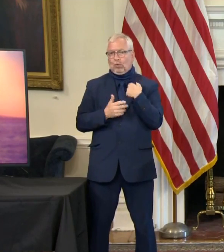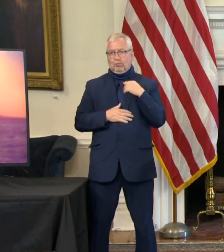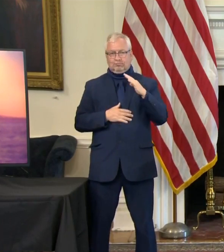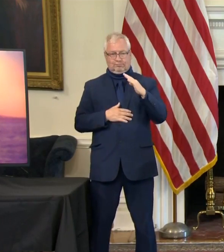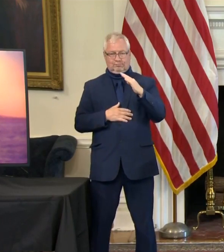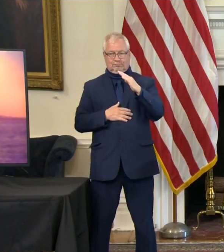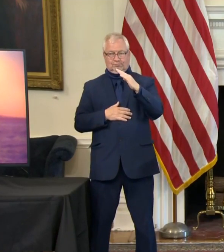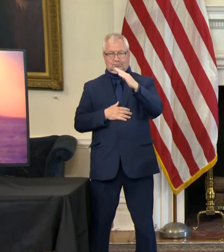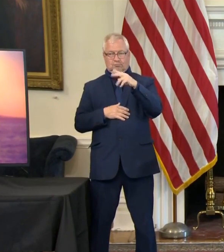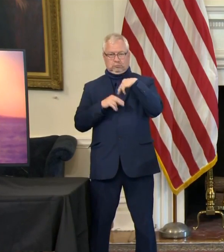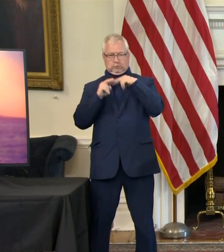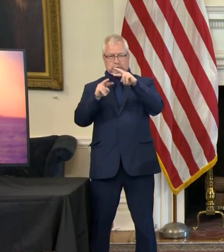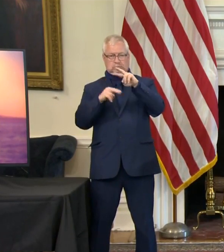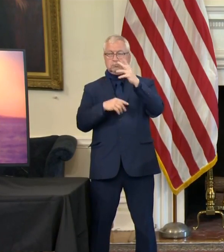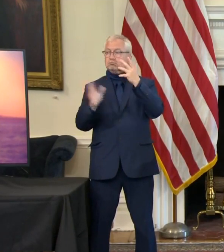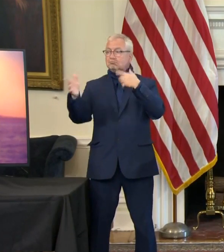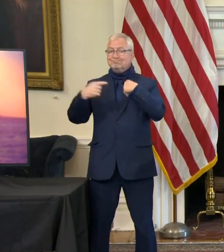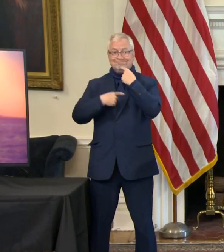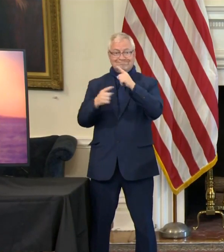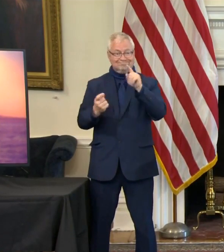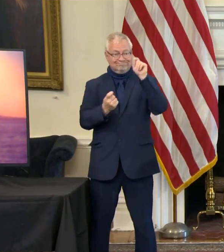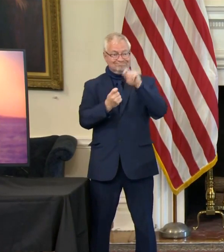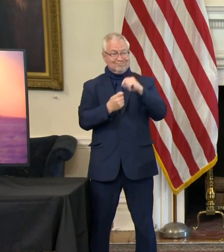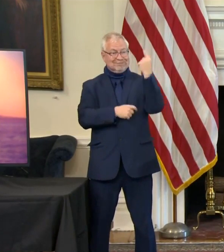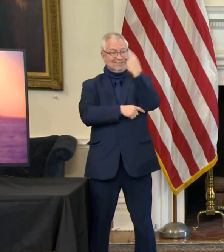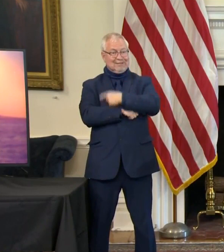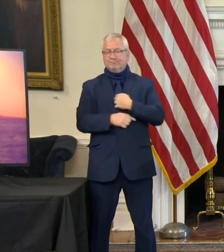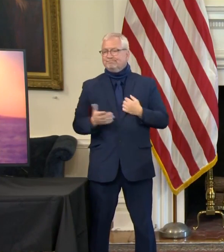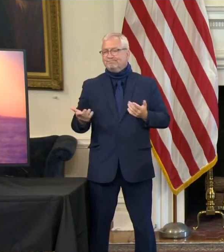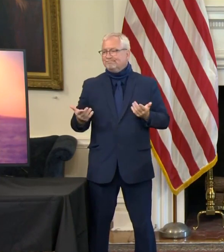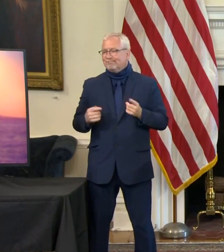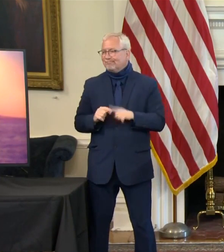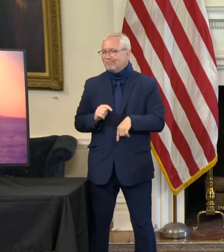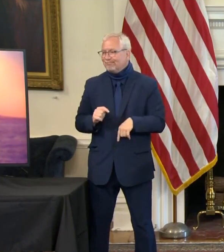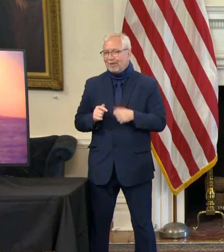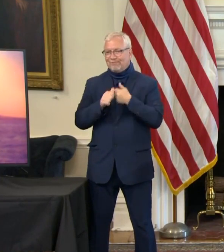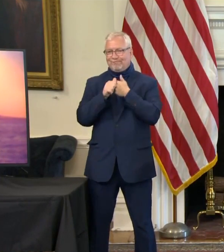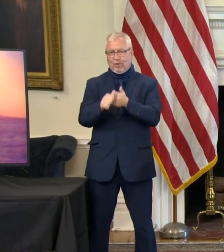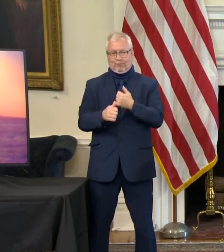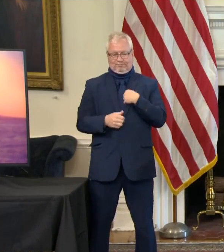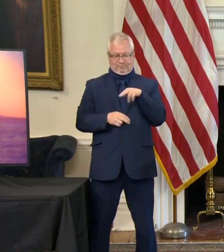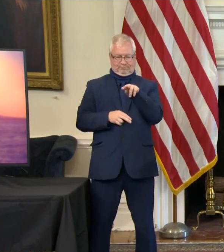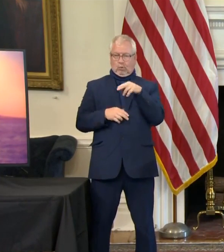IF THEY KEEP GOING DOWN IN THE TREND IS DOWN WE ARE IN A BETTER POSITION. THERE IS NO EXACT DATE.